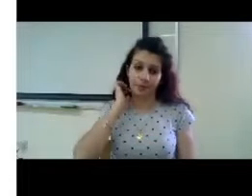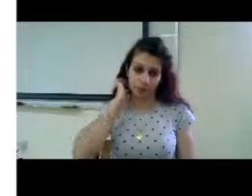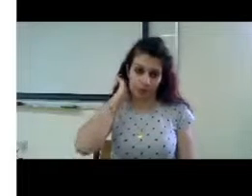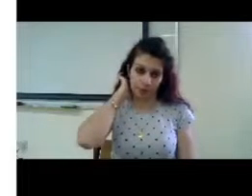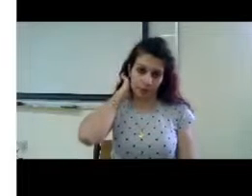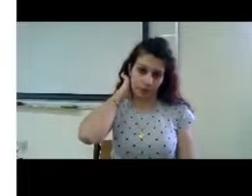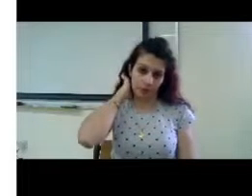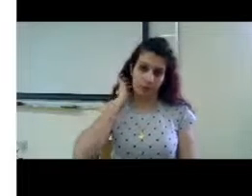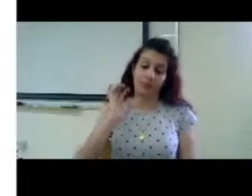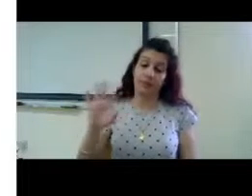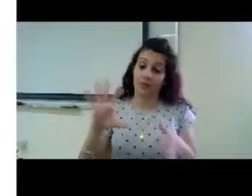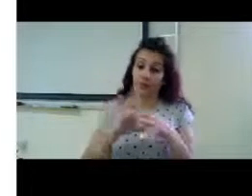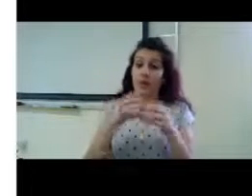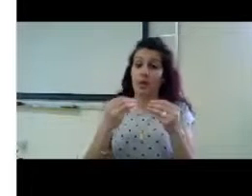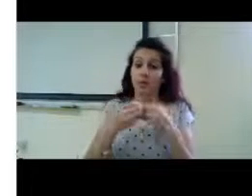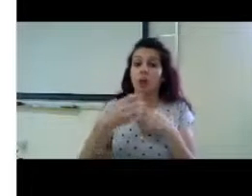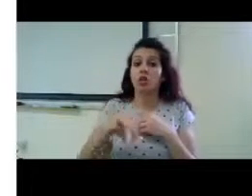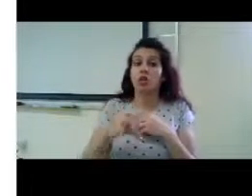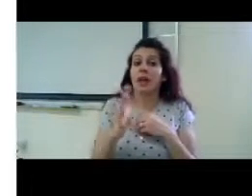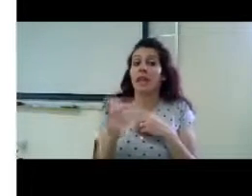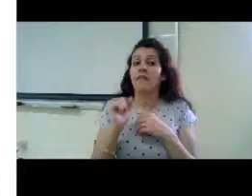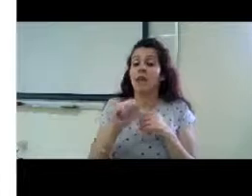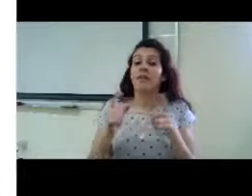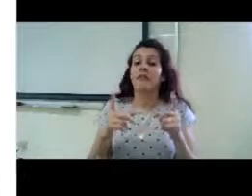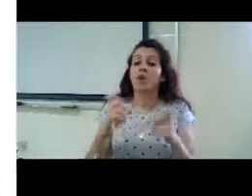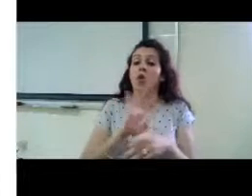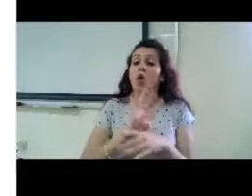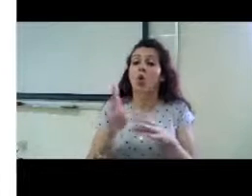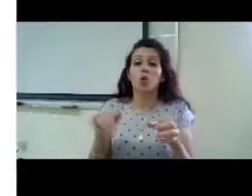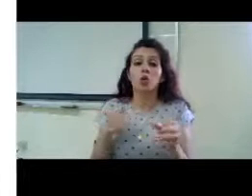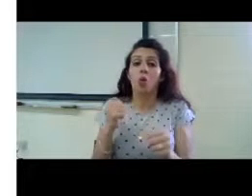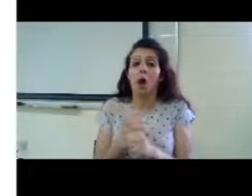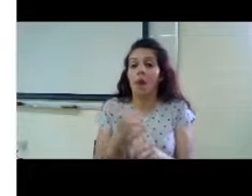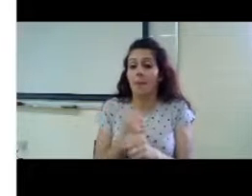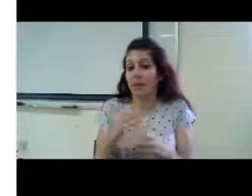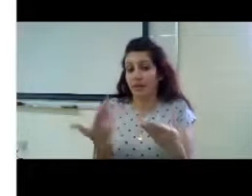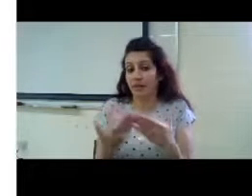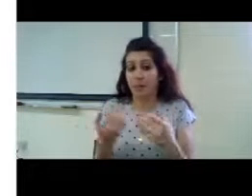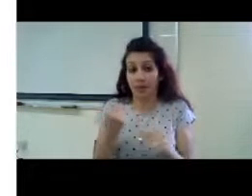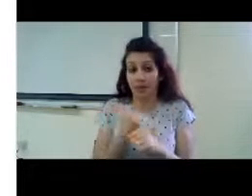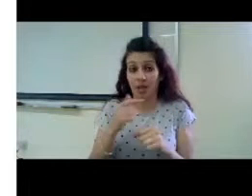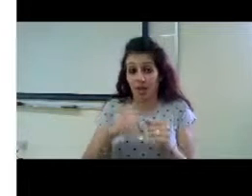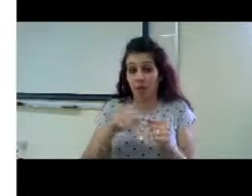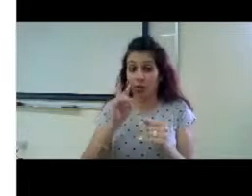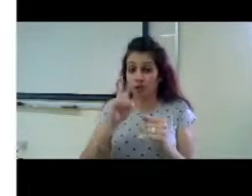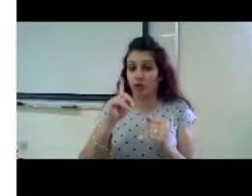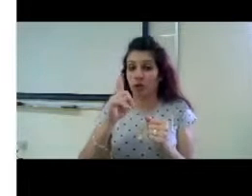and then ensuring that the reasonable accommodations of each learner are met